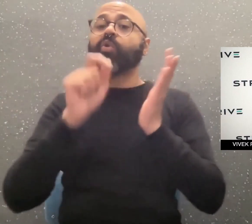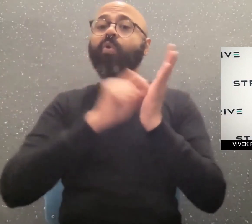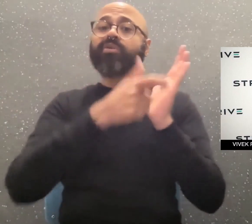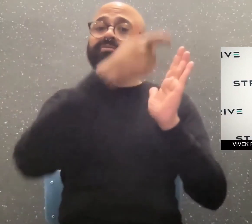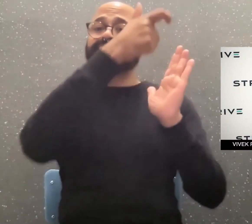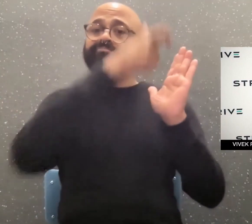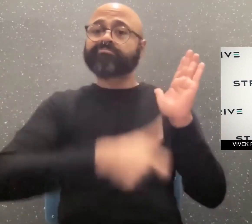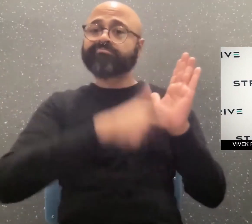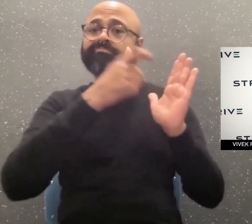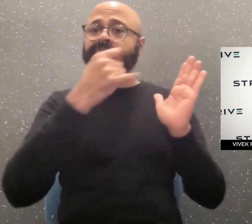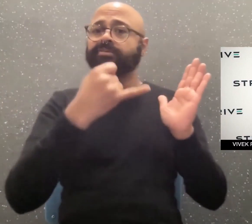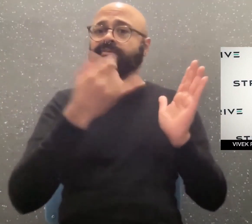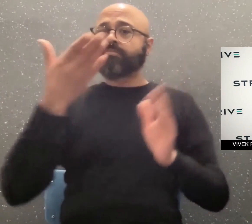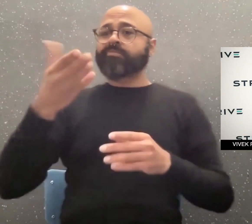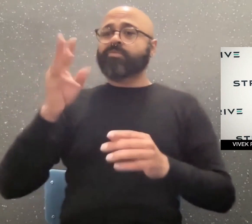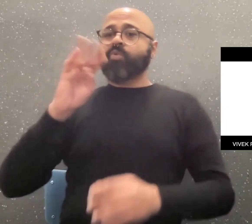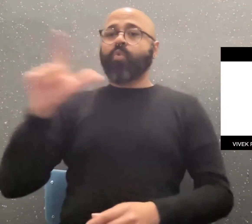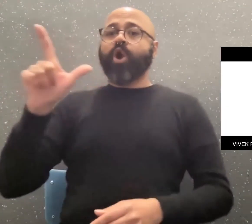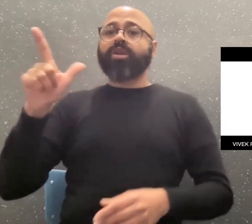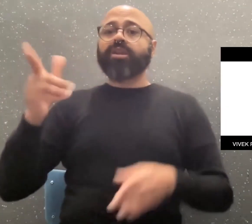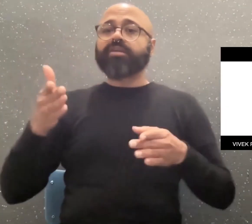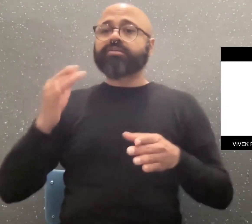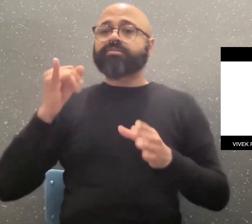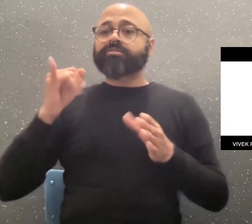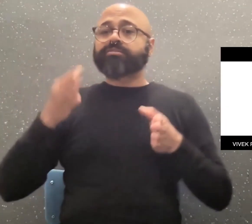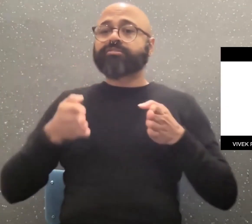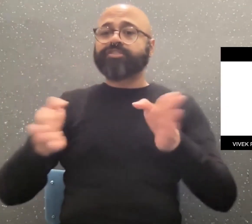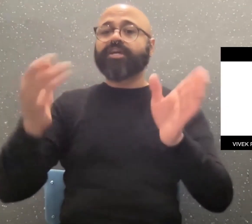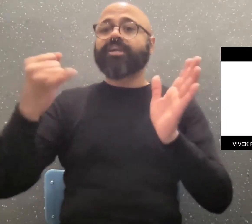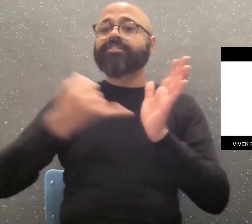he wrote an article in the Wall Street Journal that says he aims to